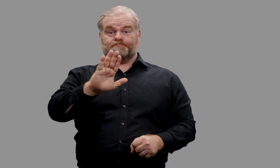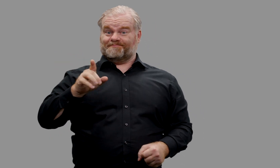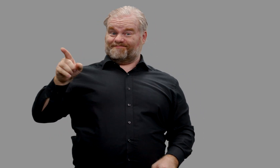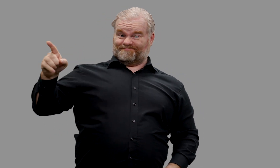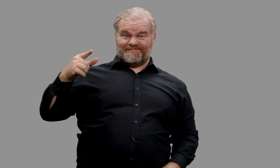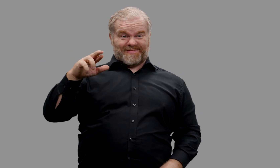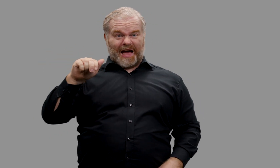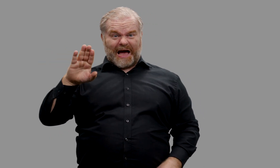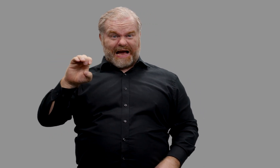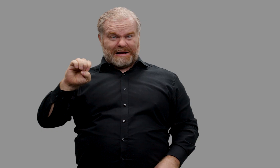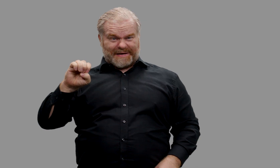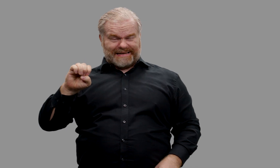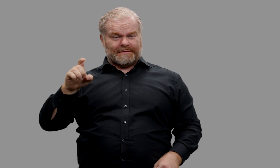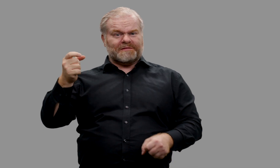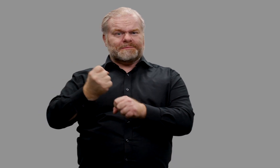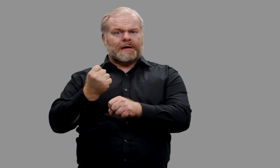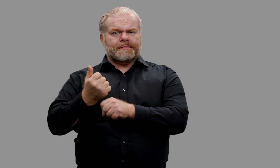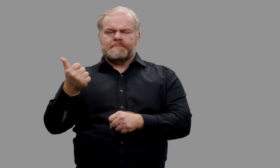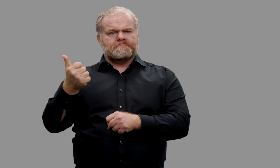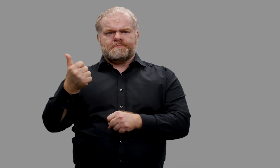But he decided to